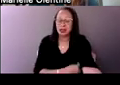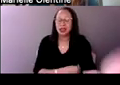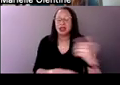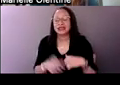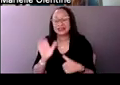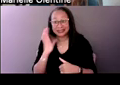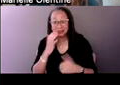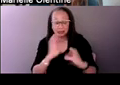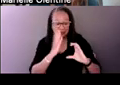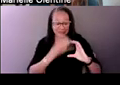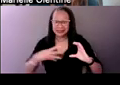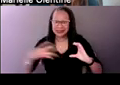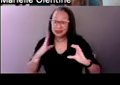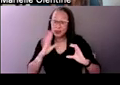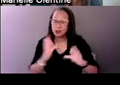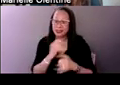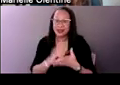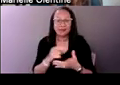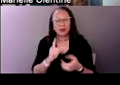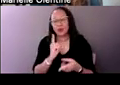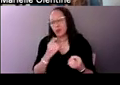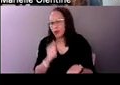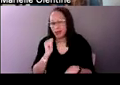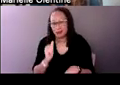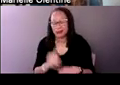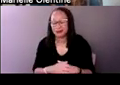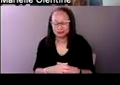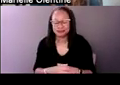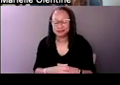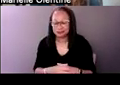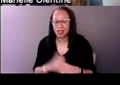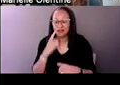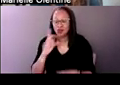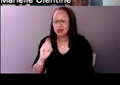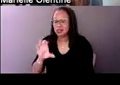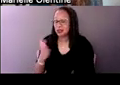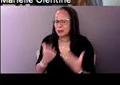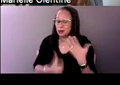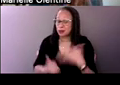most amount of people possible, maximizing audience numbers, butts in seats.